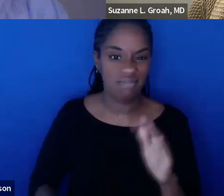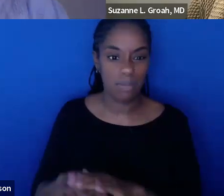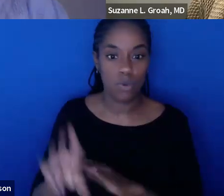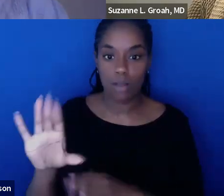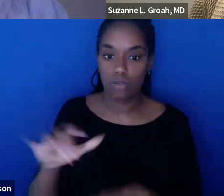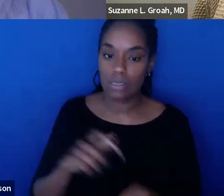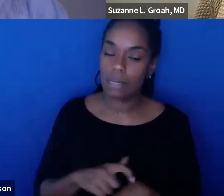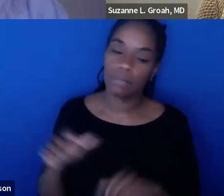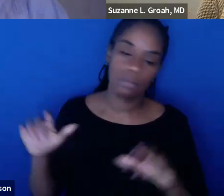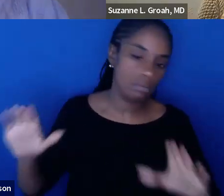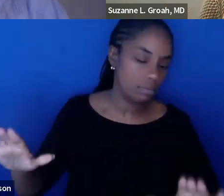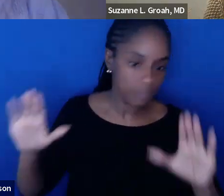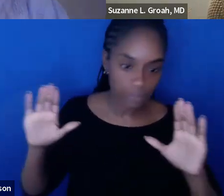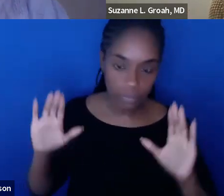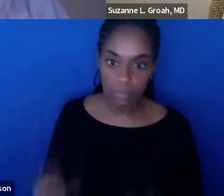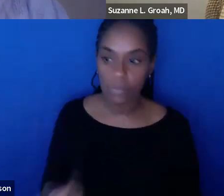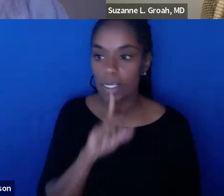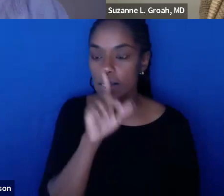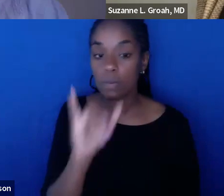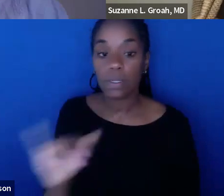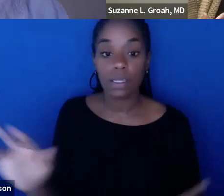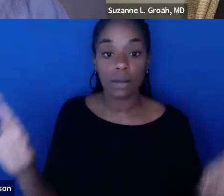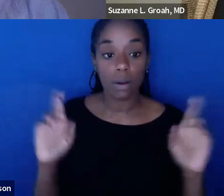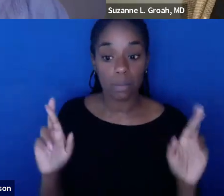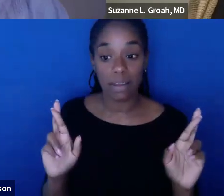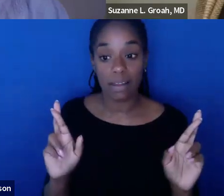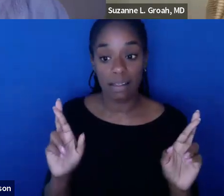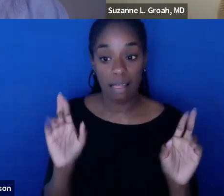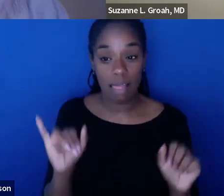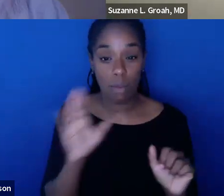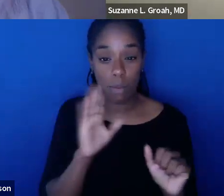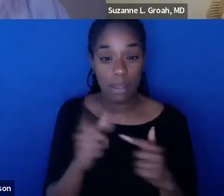So I’m really hoping that that will be an option for people in the future because